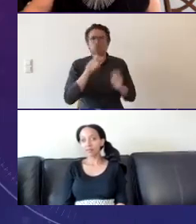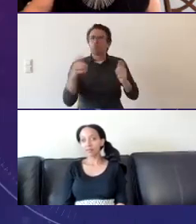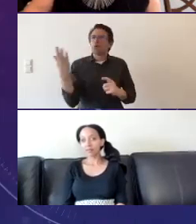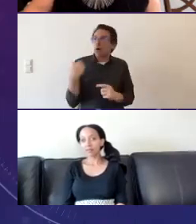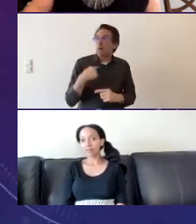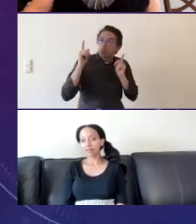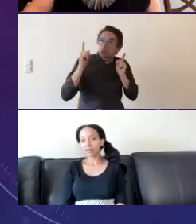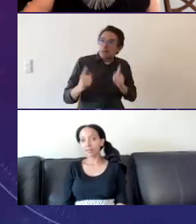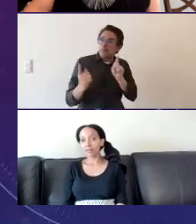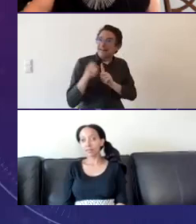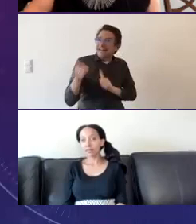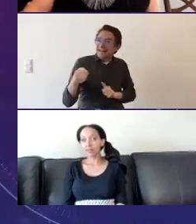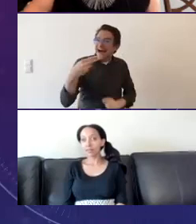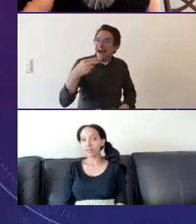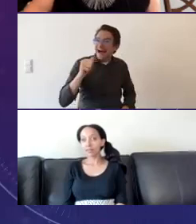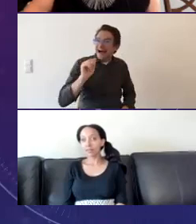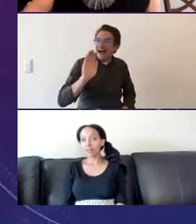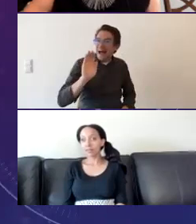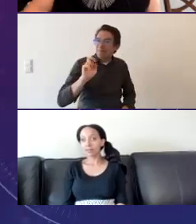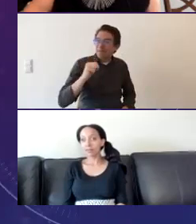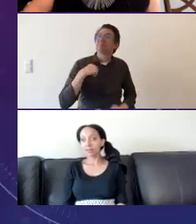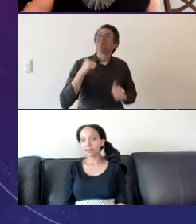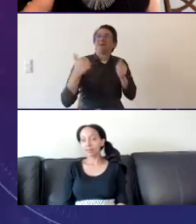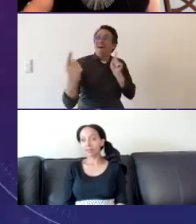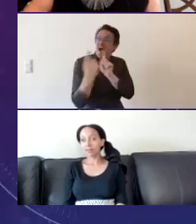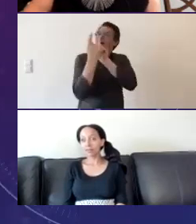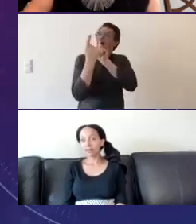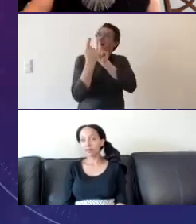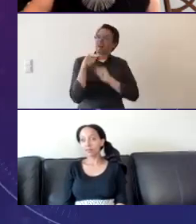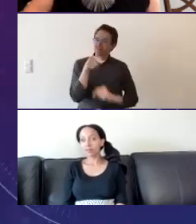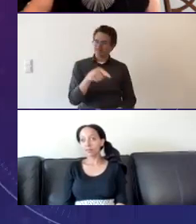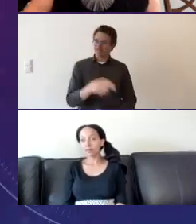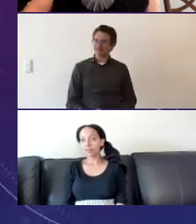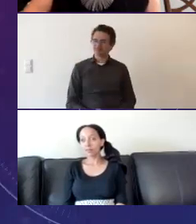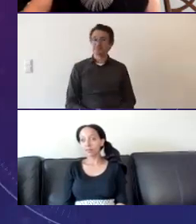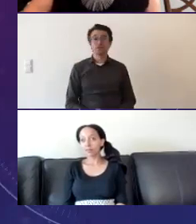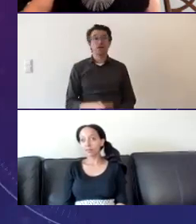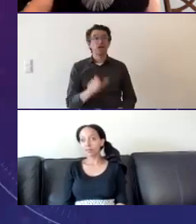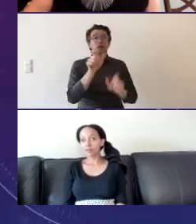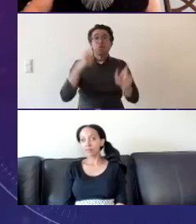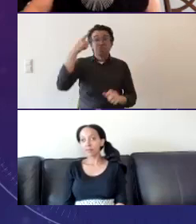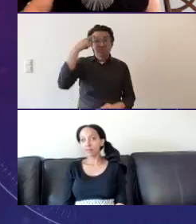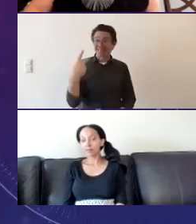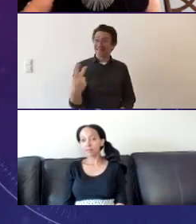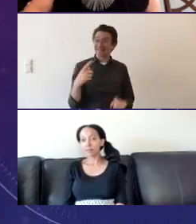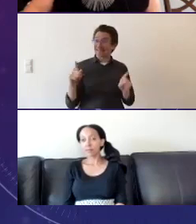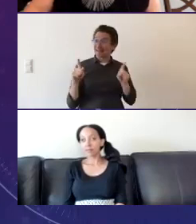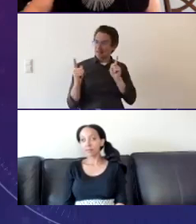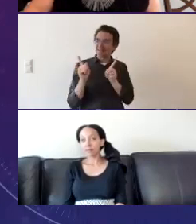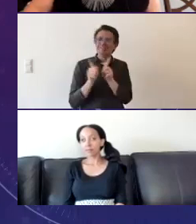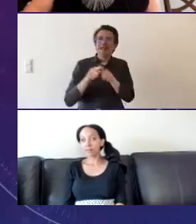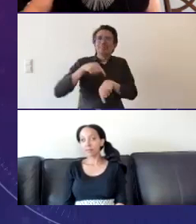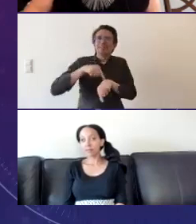having started in September 2009 2008 so we just missed each other at Harvard but